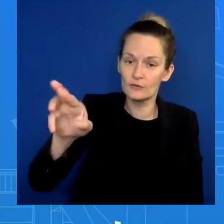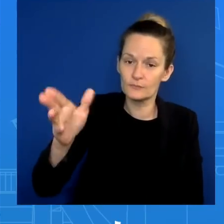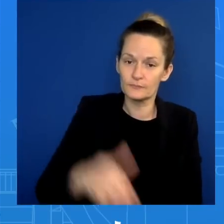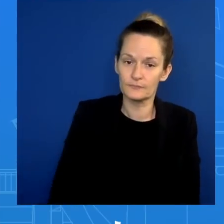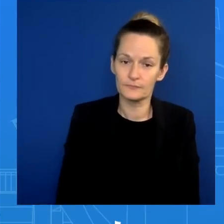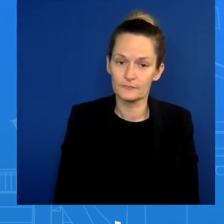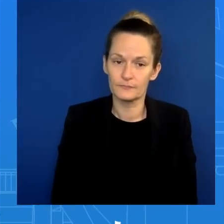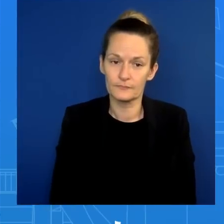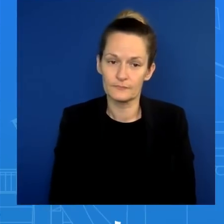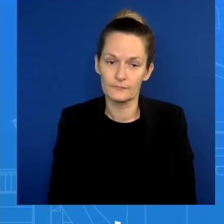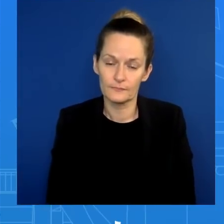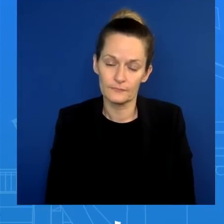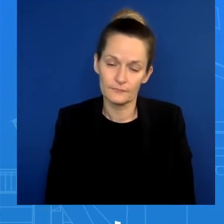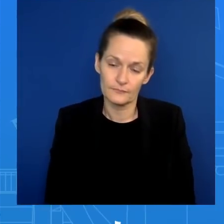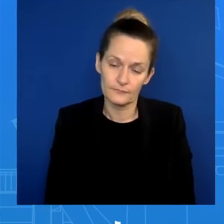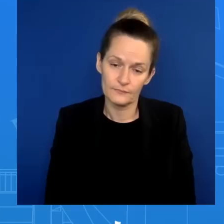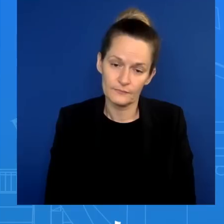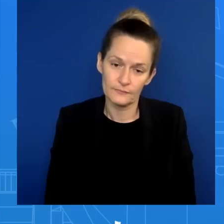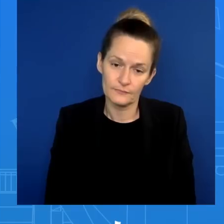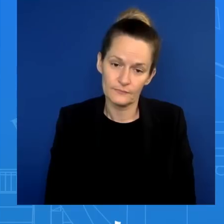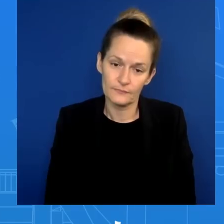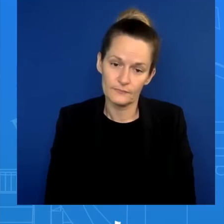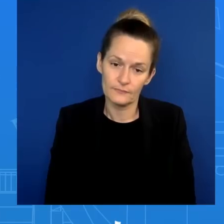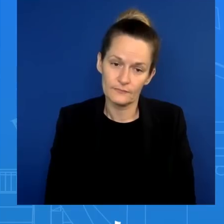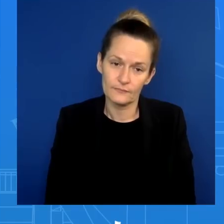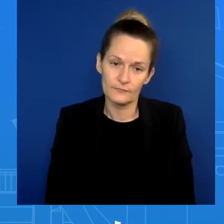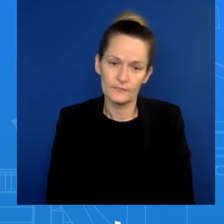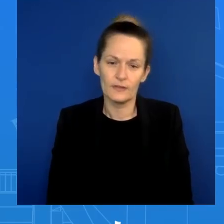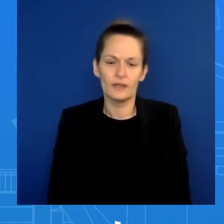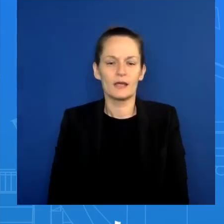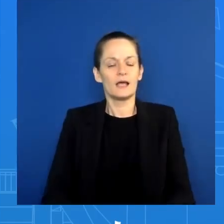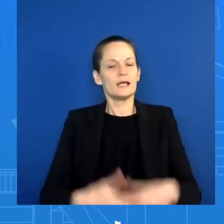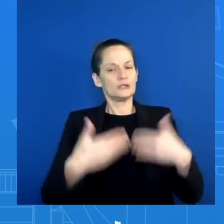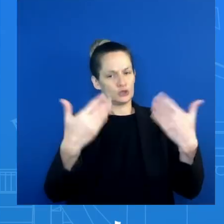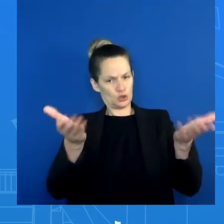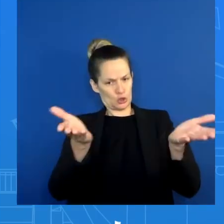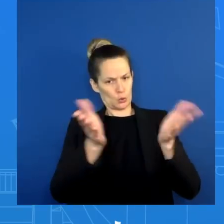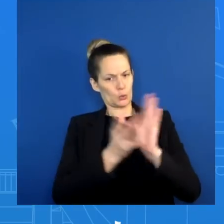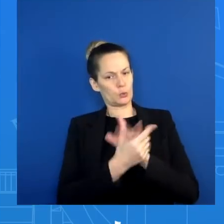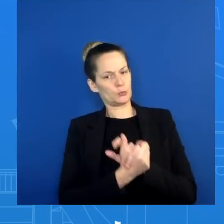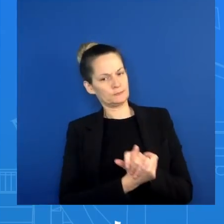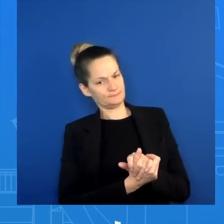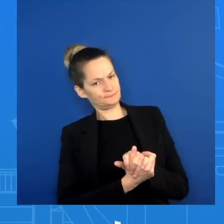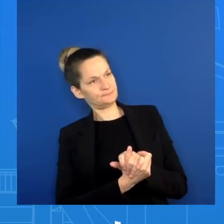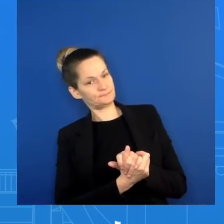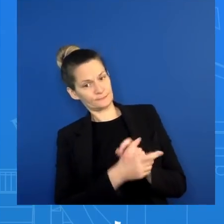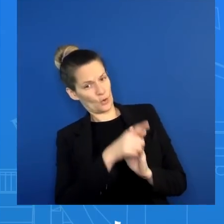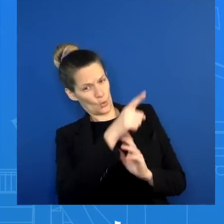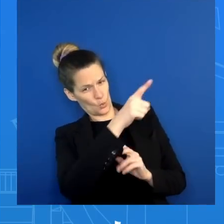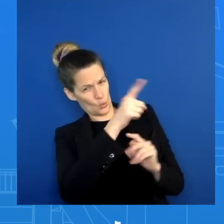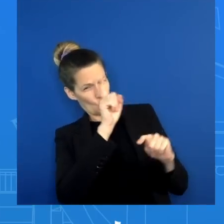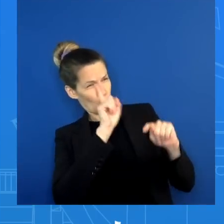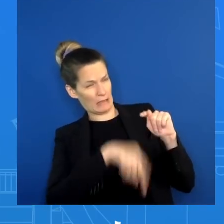for a Responsible Federal Budget today. You guys can't estimate what it'll cost. You want to see how many people take you up on it. But they estimate cancelation will eliminate